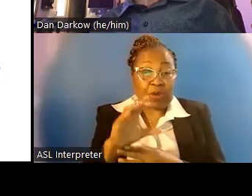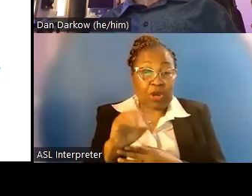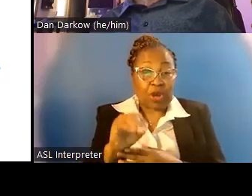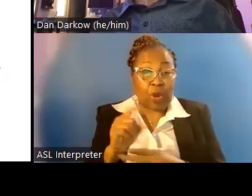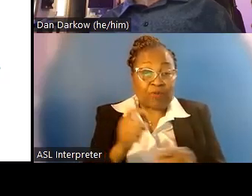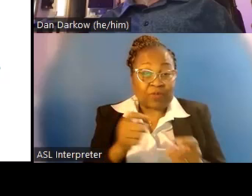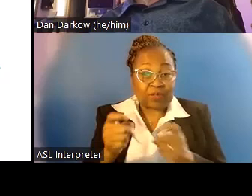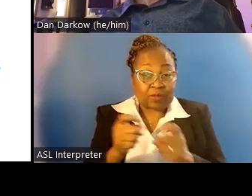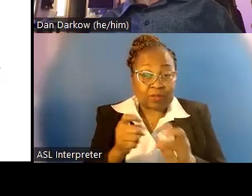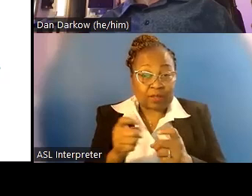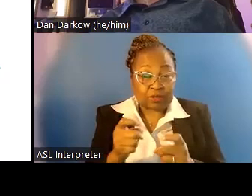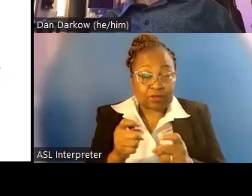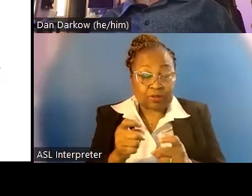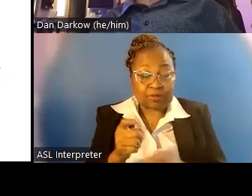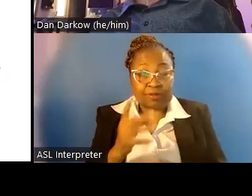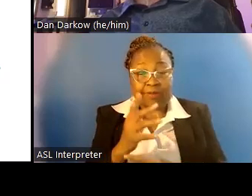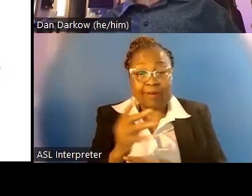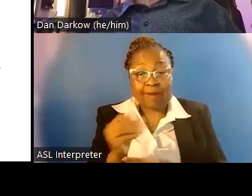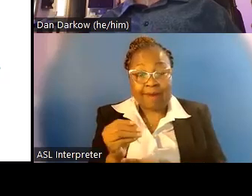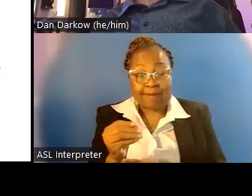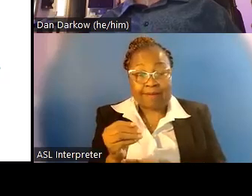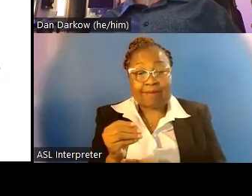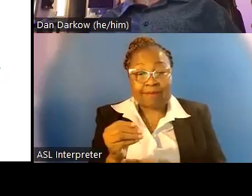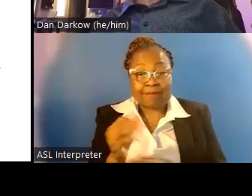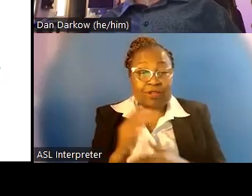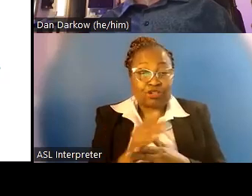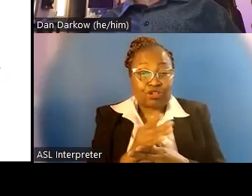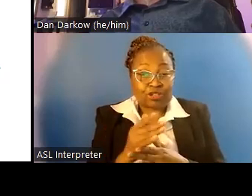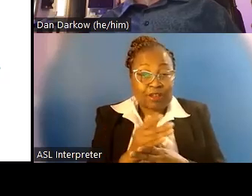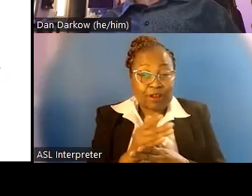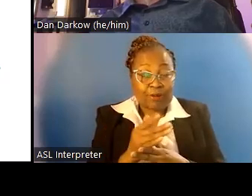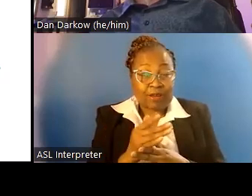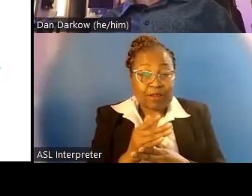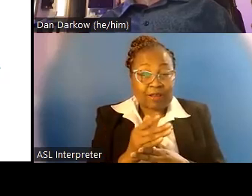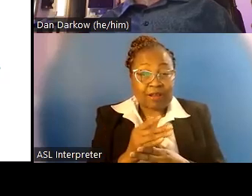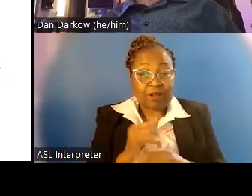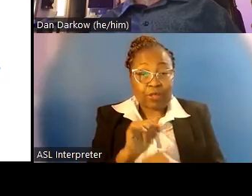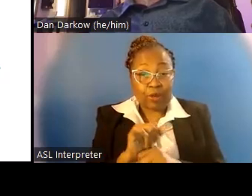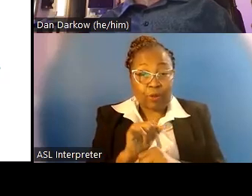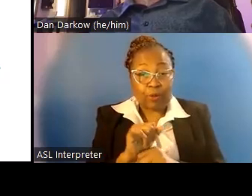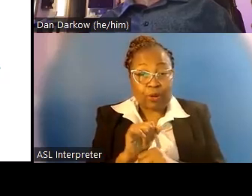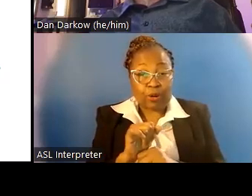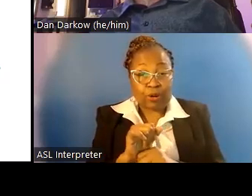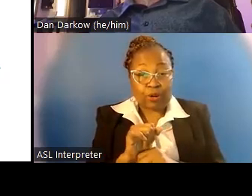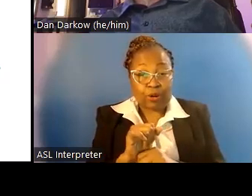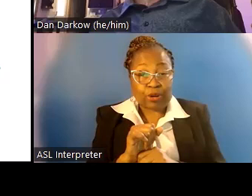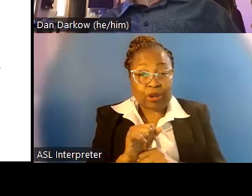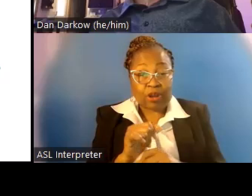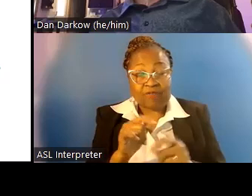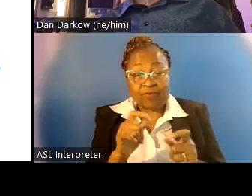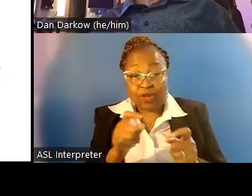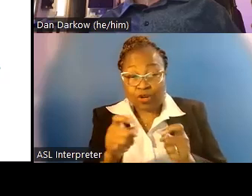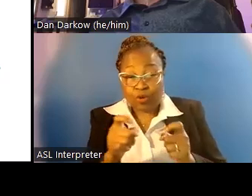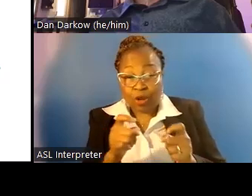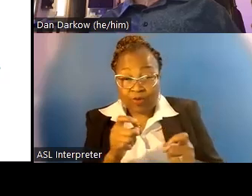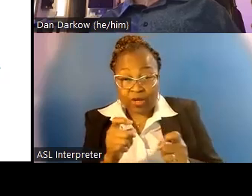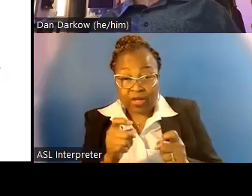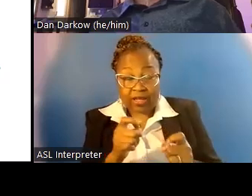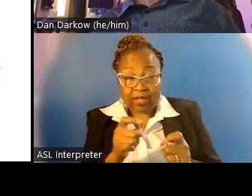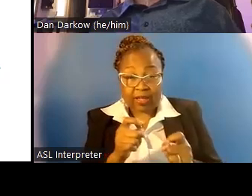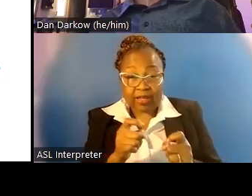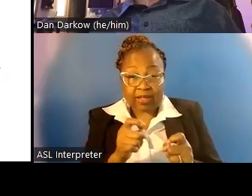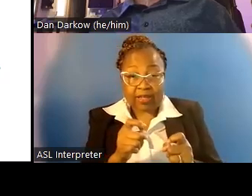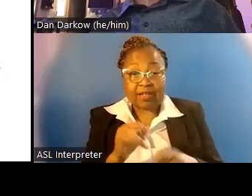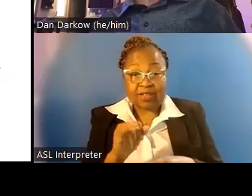and sharing the work of governing the internship.